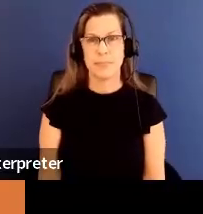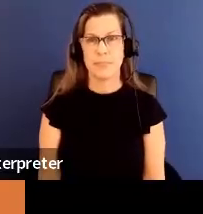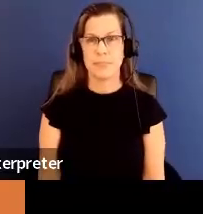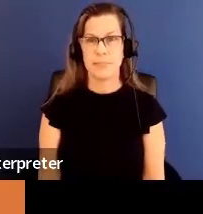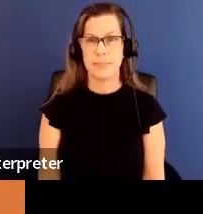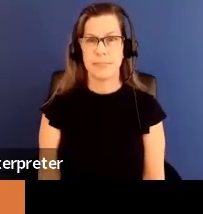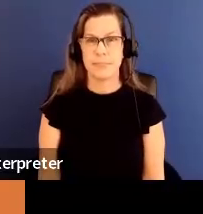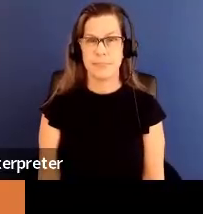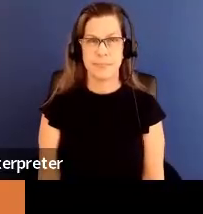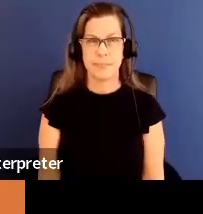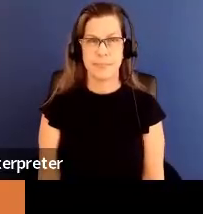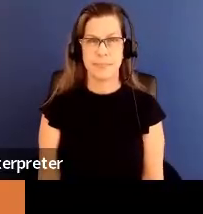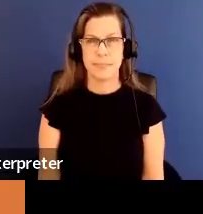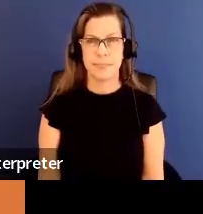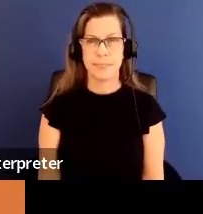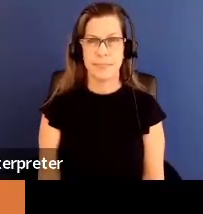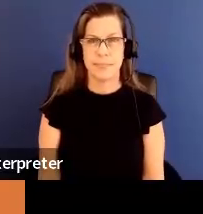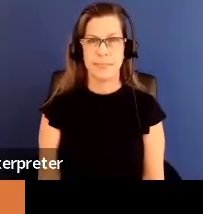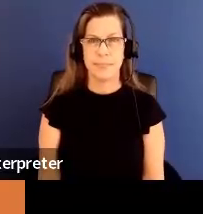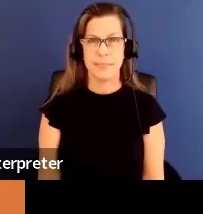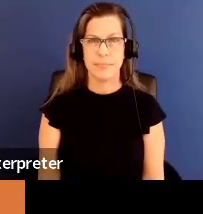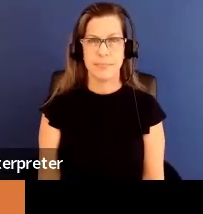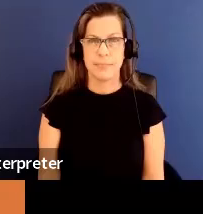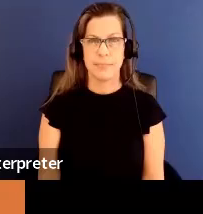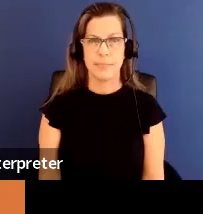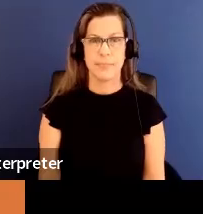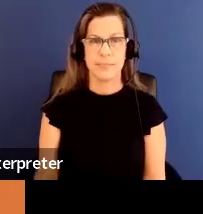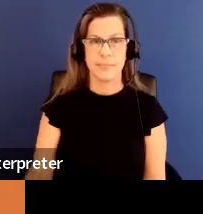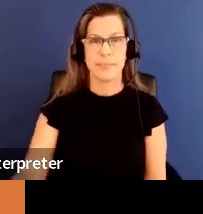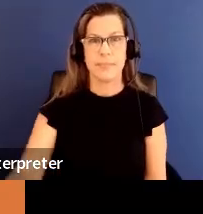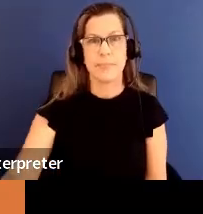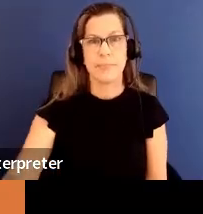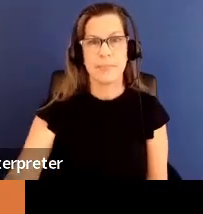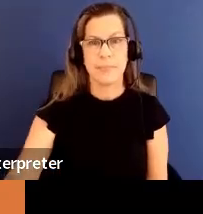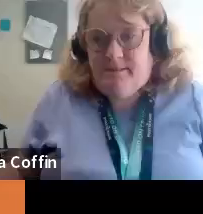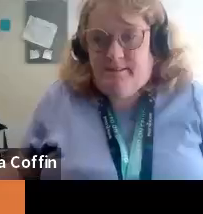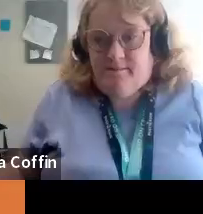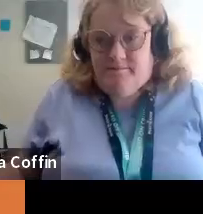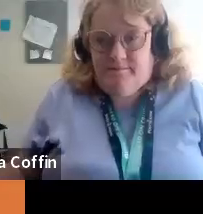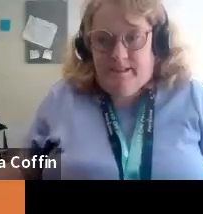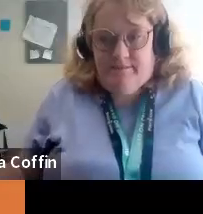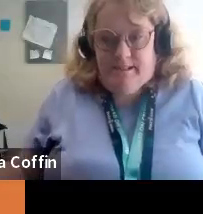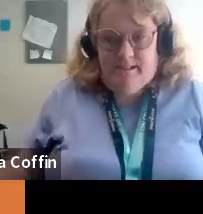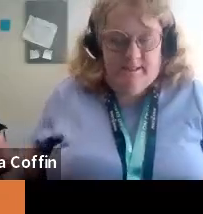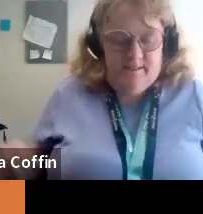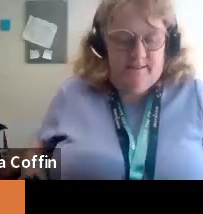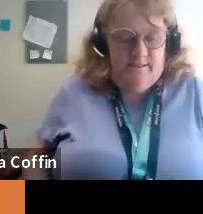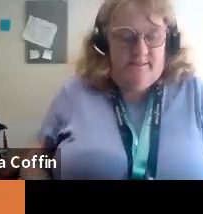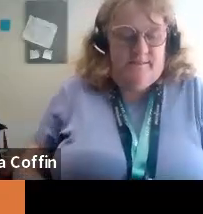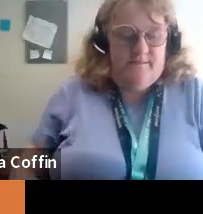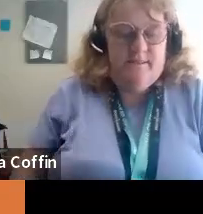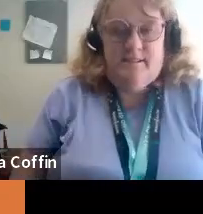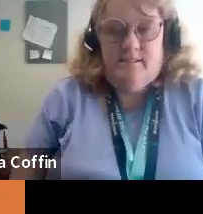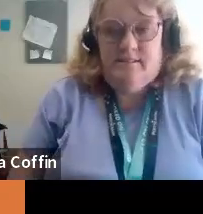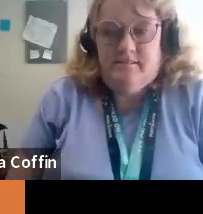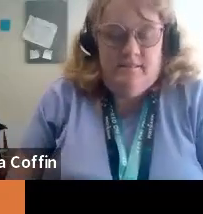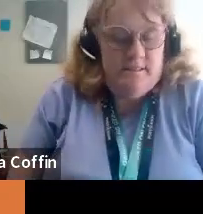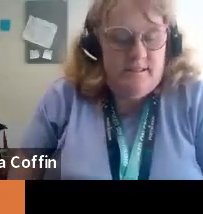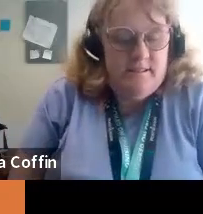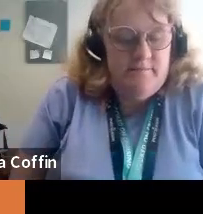they receive services from. I think it depends on the person but those are some of the resources I have used and